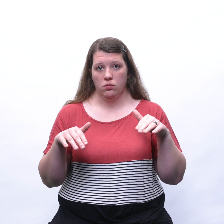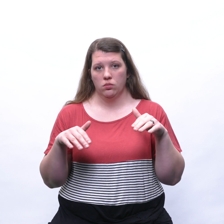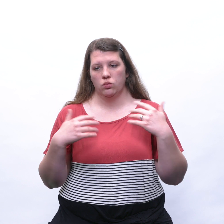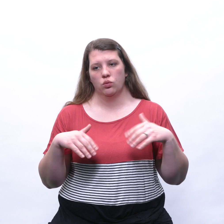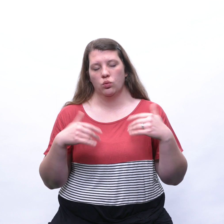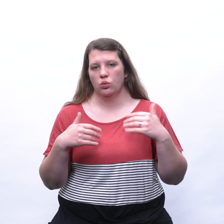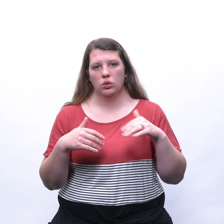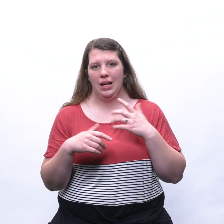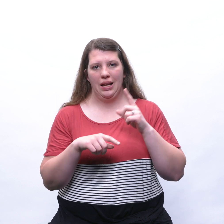When I had my babies,